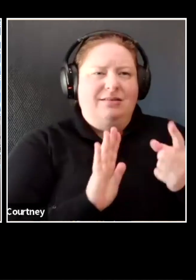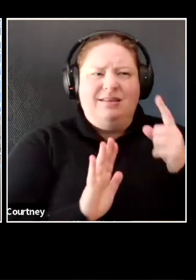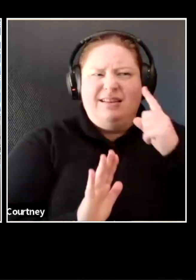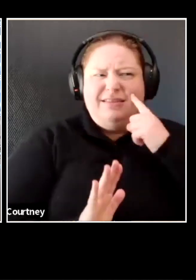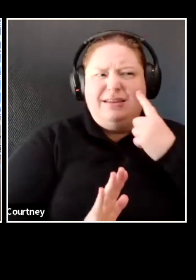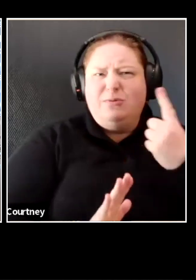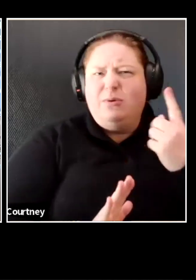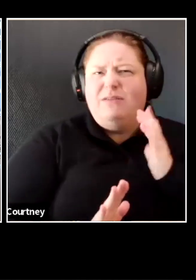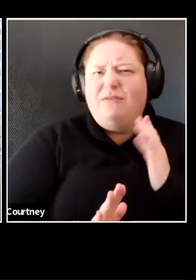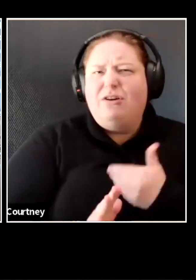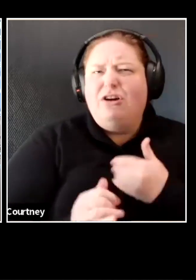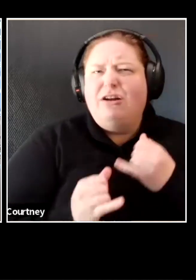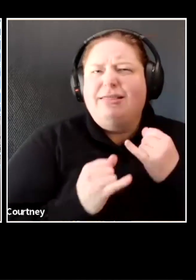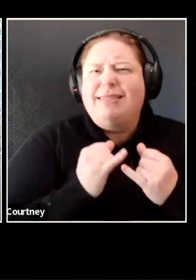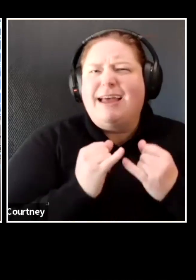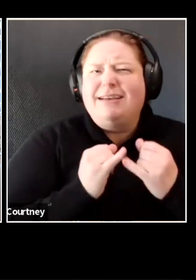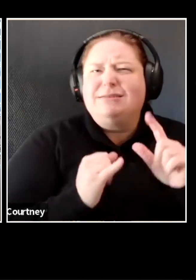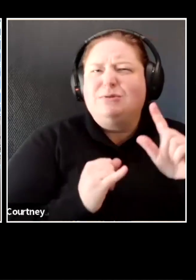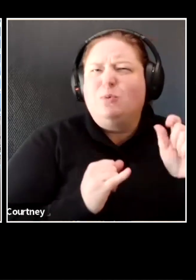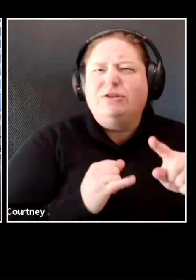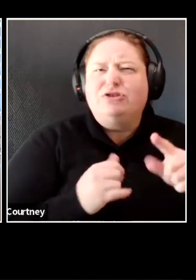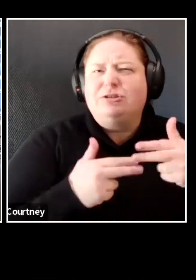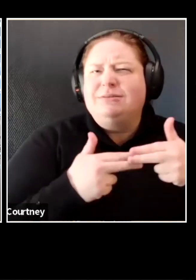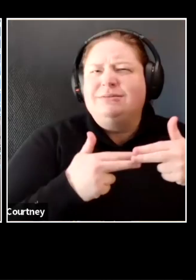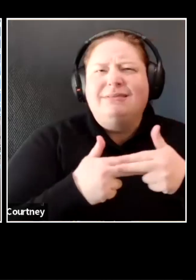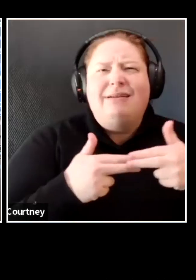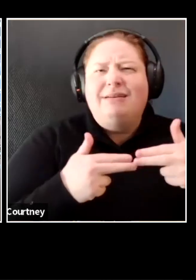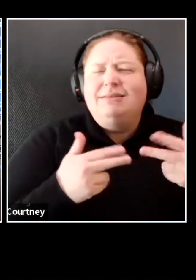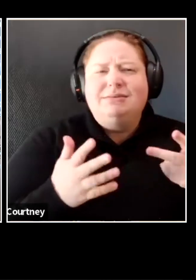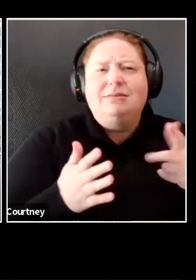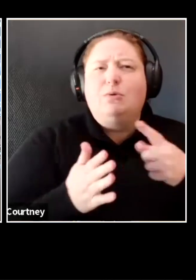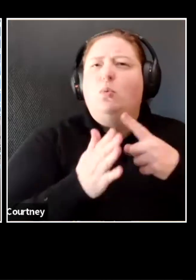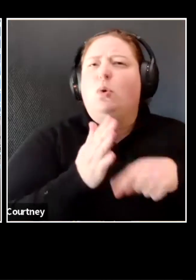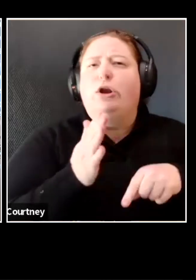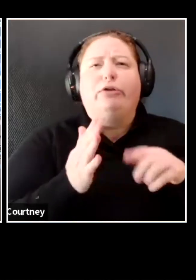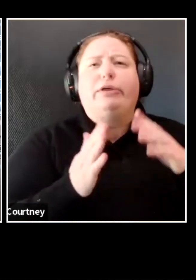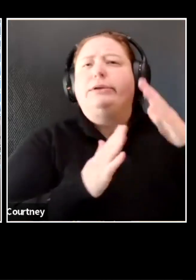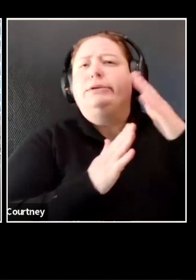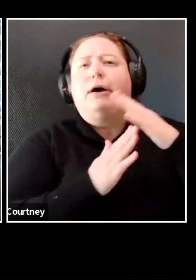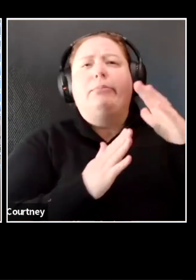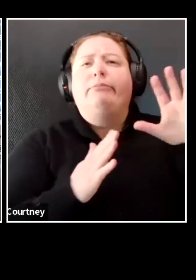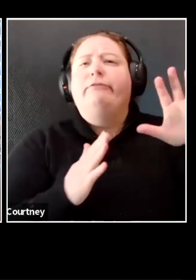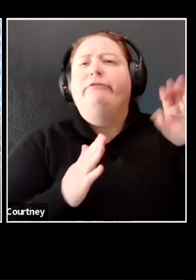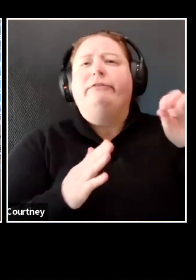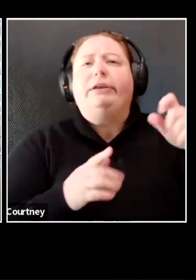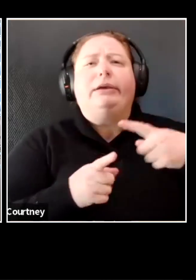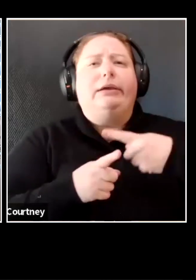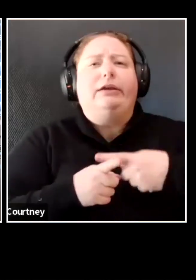question slides in terms of, you know, where are the 20 or top 50 intersections that you might want